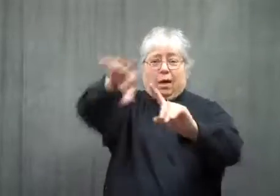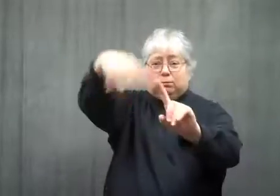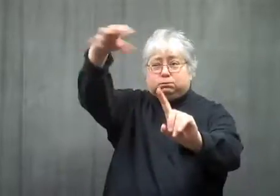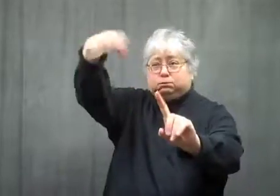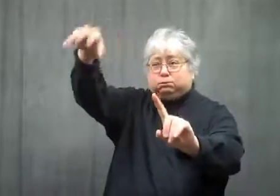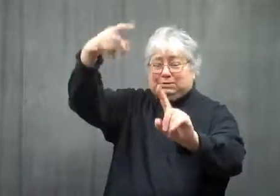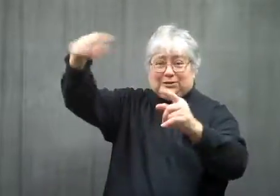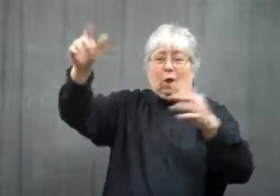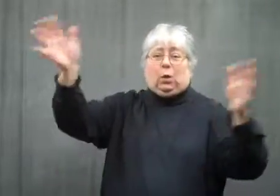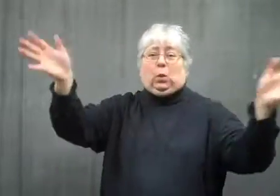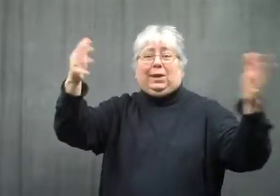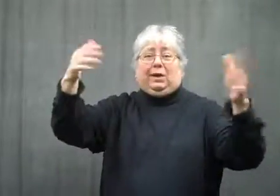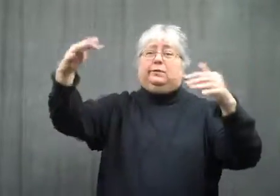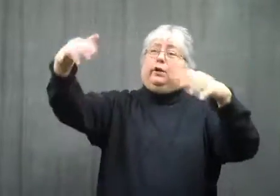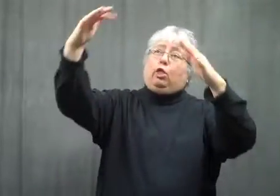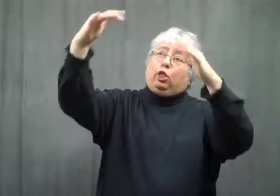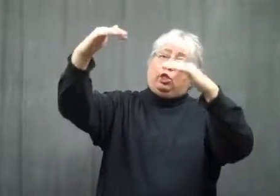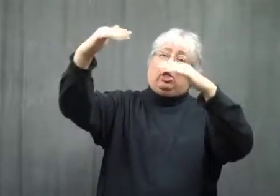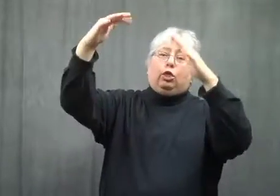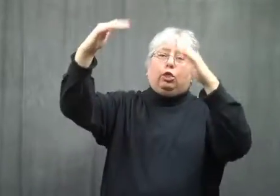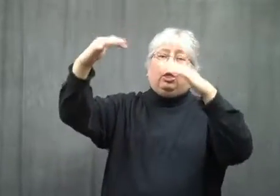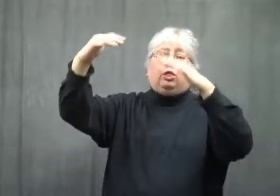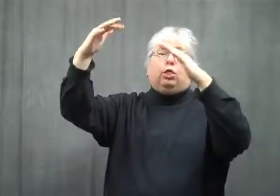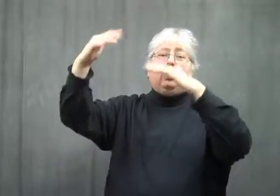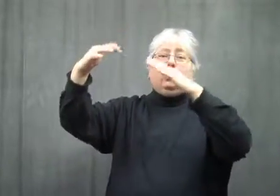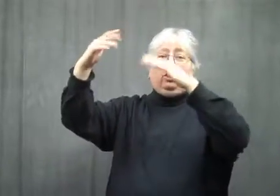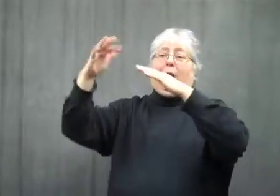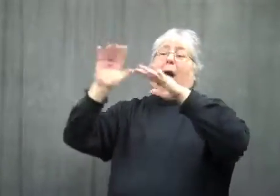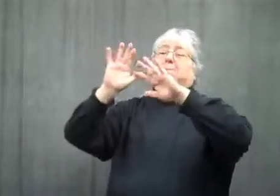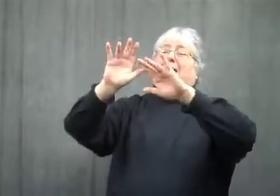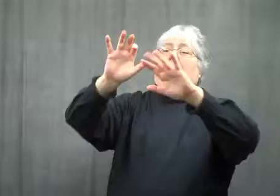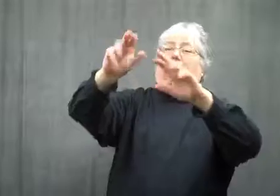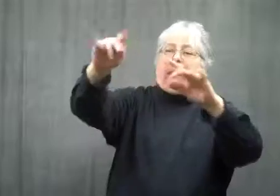The wind has been blowing the plumes toward and also away from the U.S.